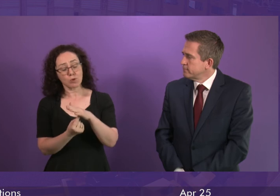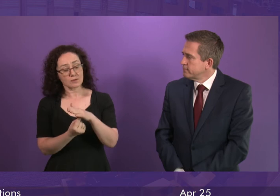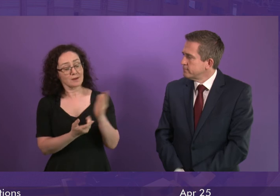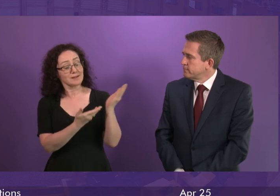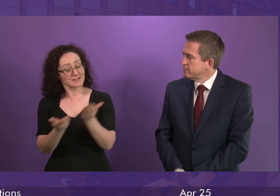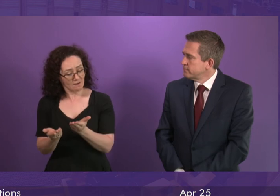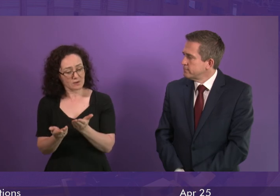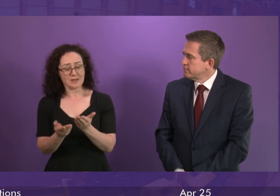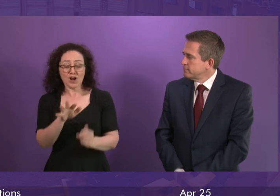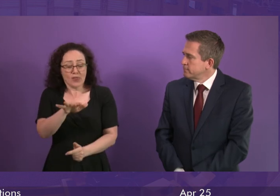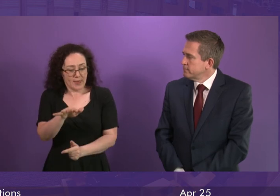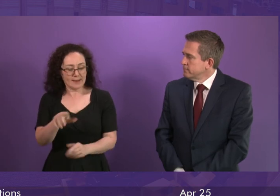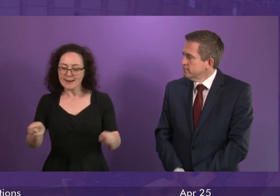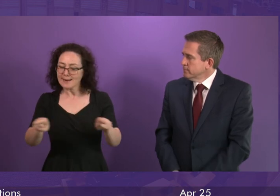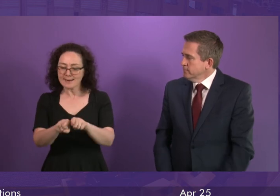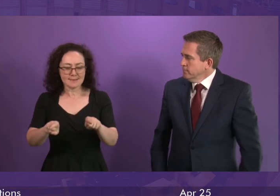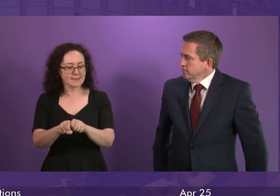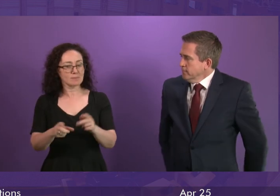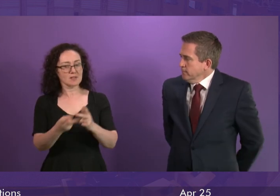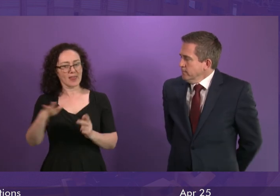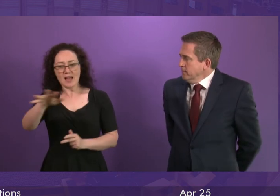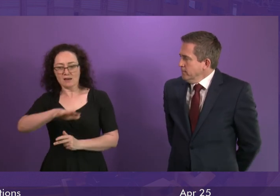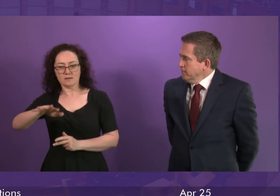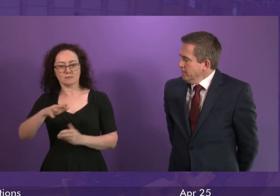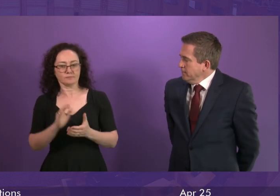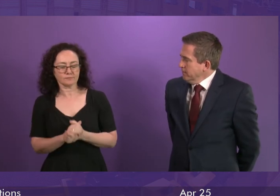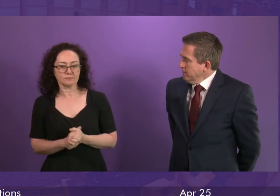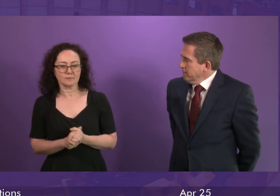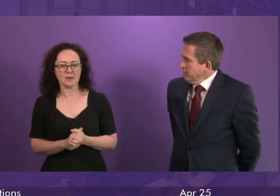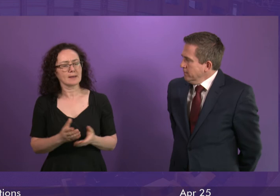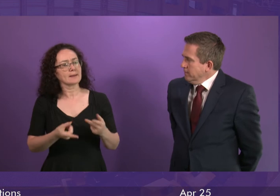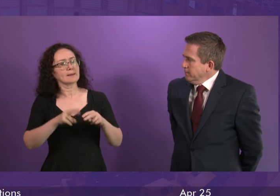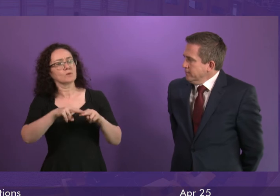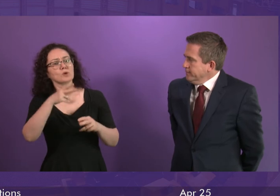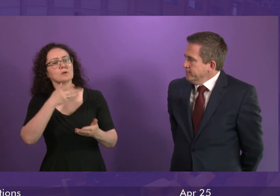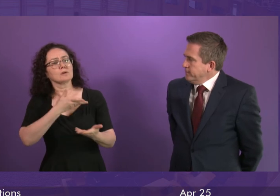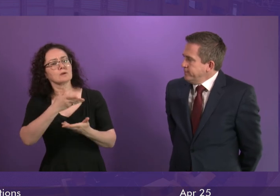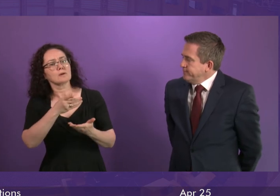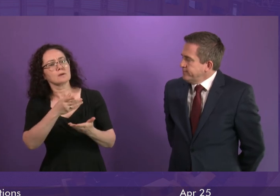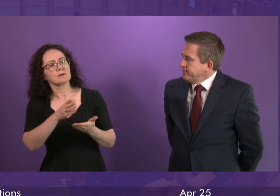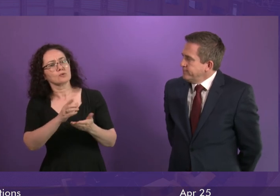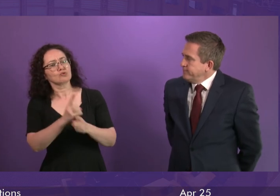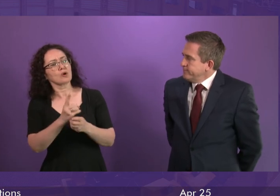on an equitable basis. For example, it is important that there is proper provision of